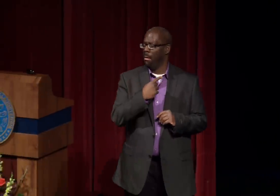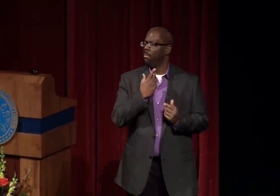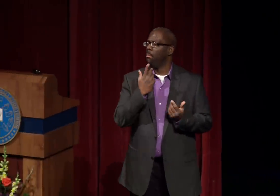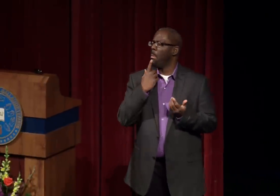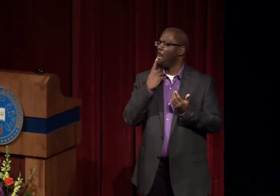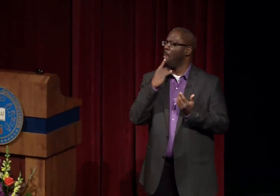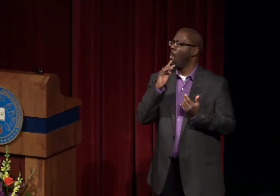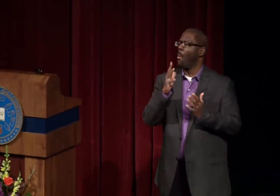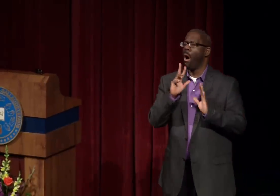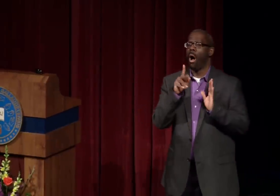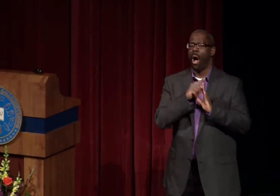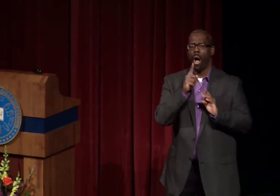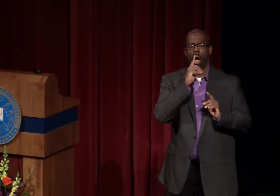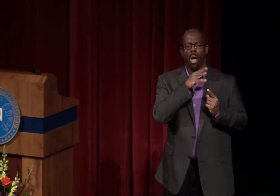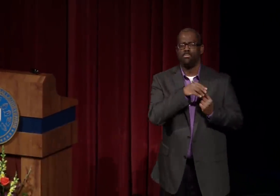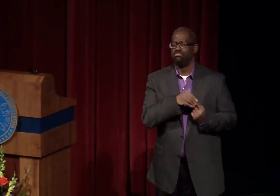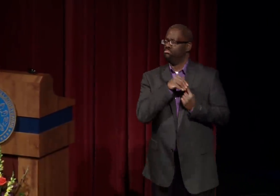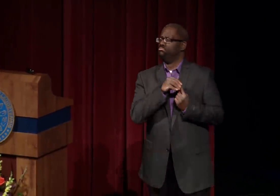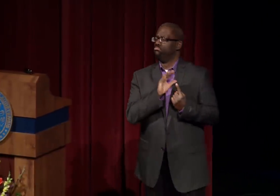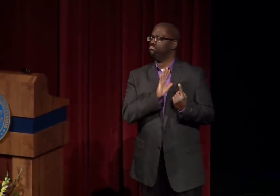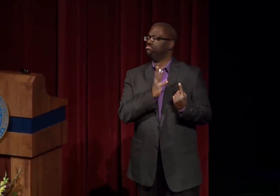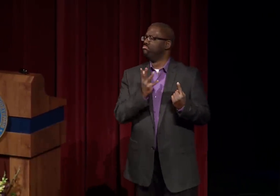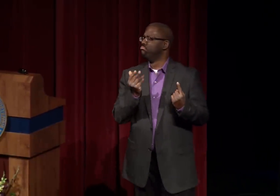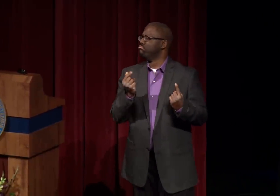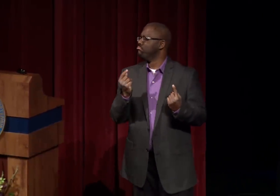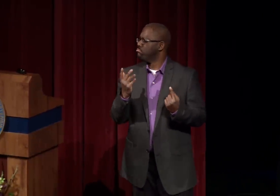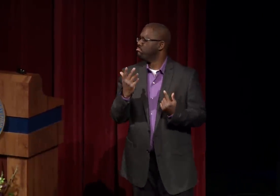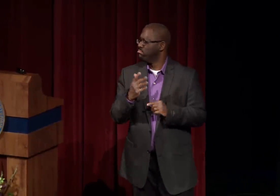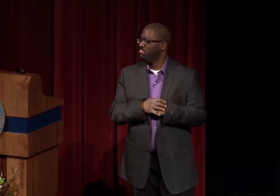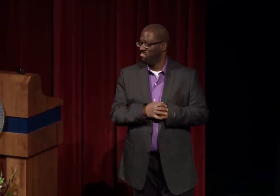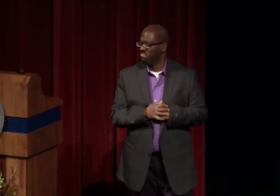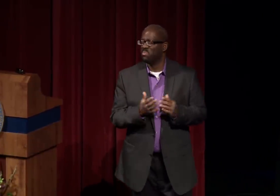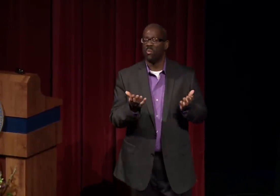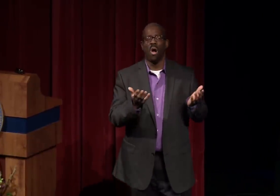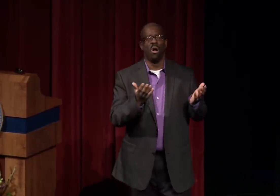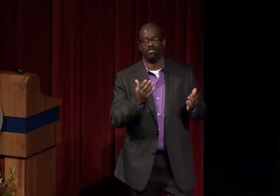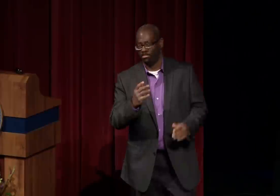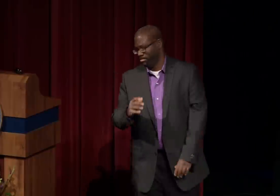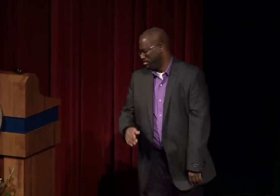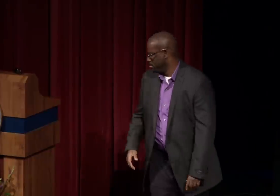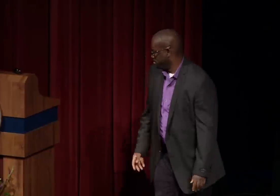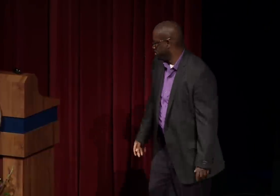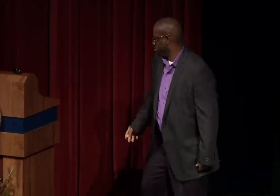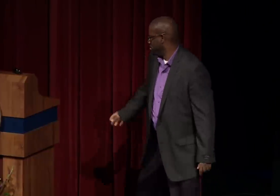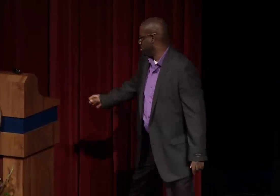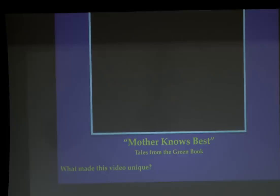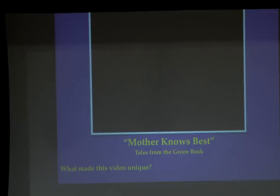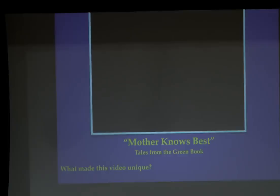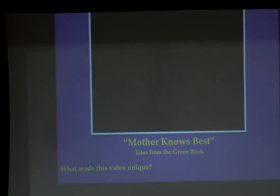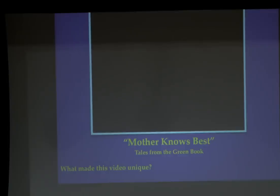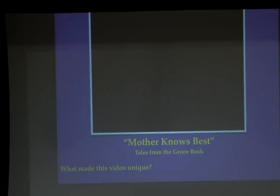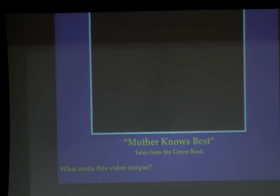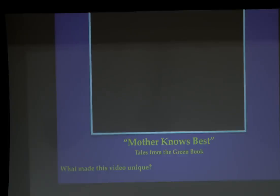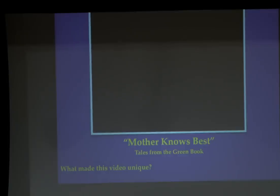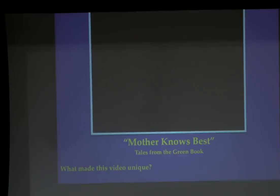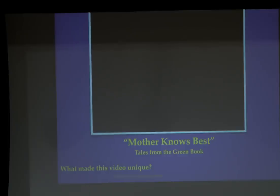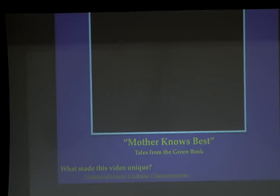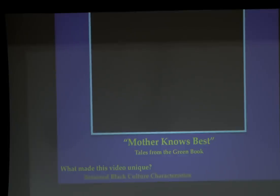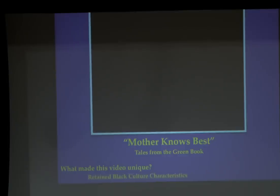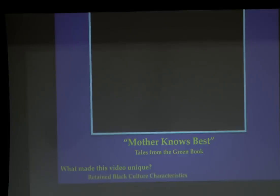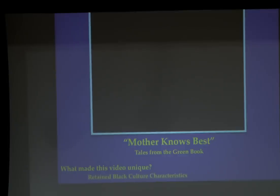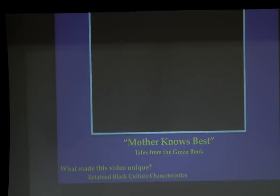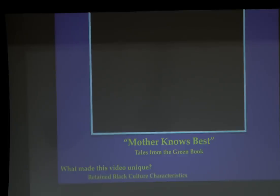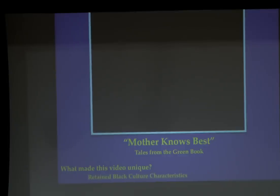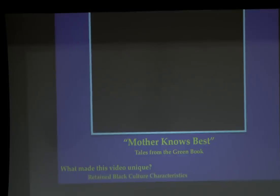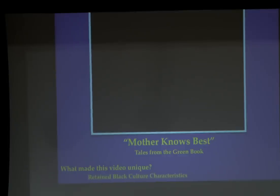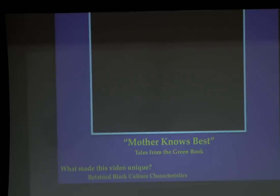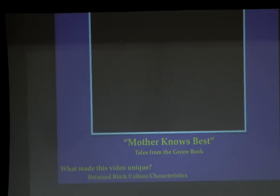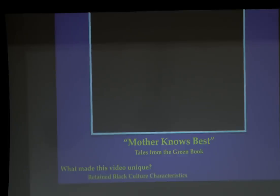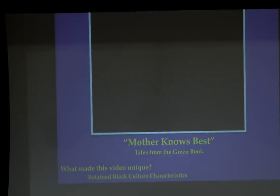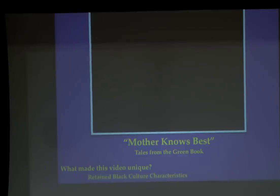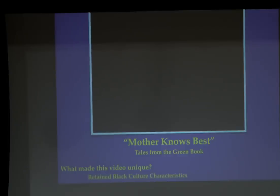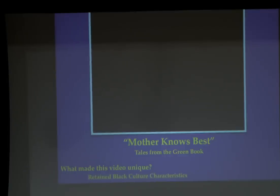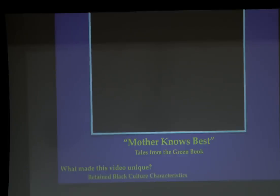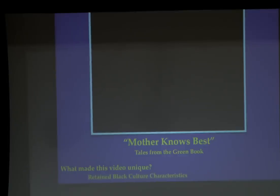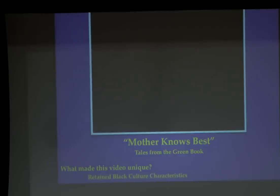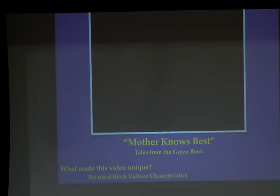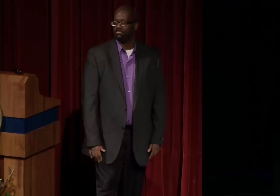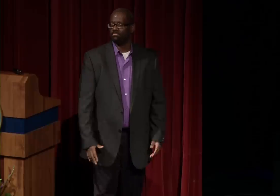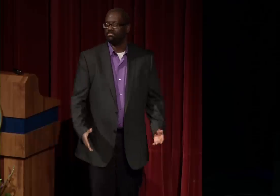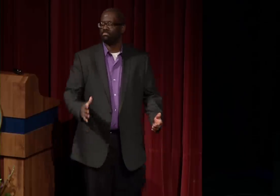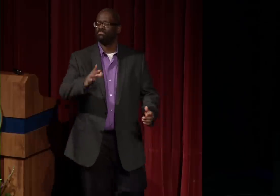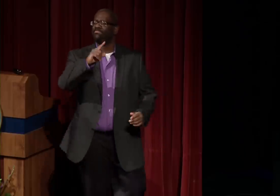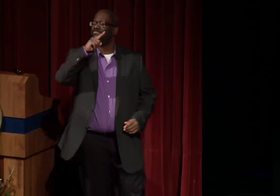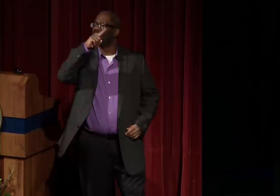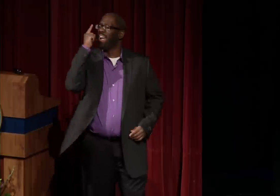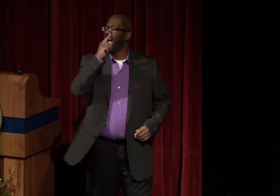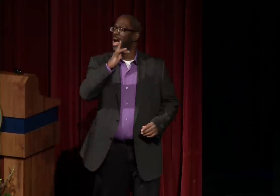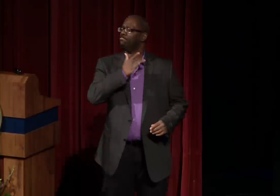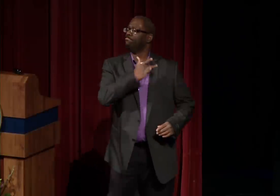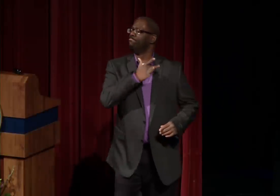I would like to talk about what makes this video so unique.